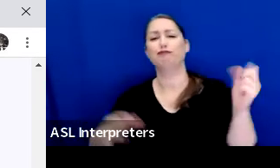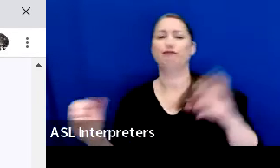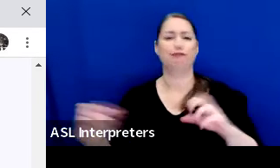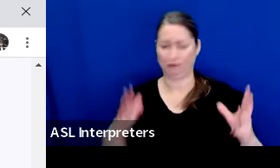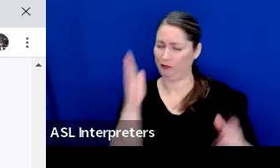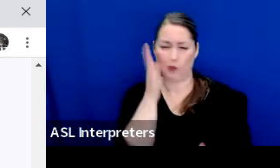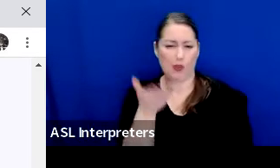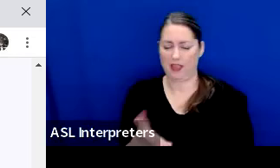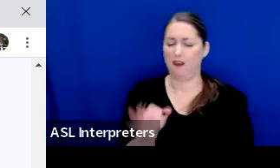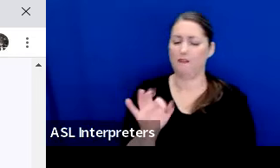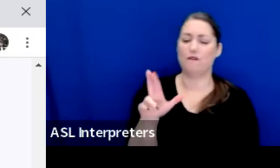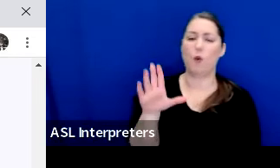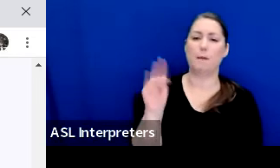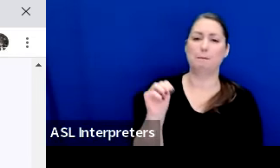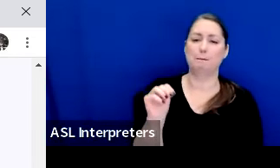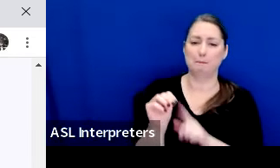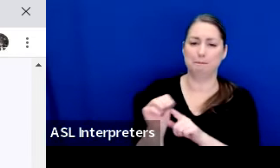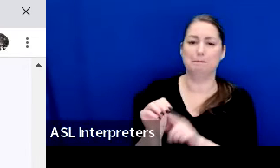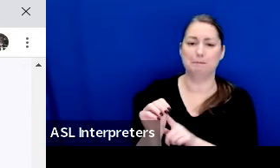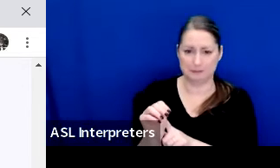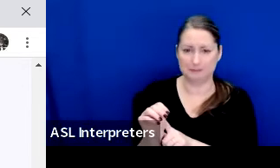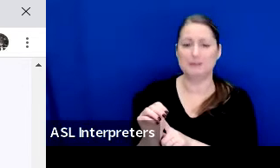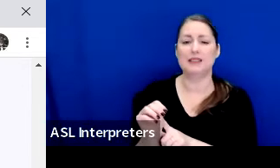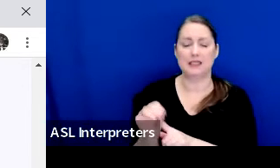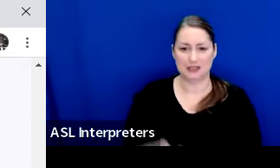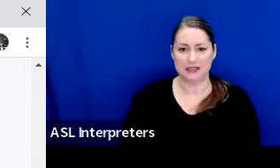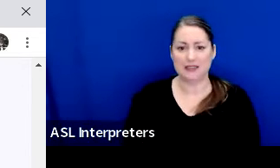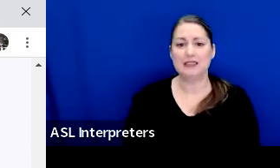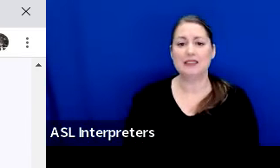Someone's going to answer your question and you'll get that question answered.